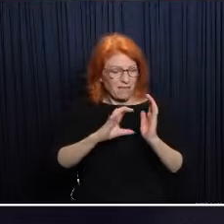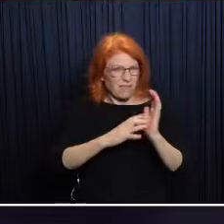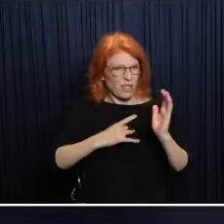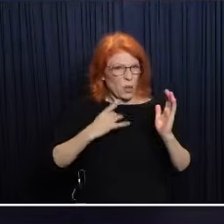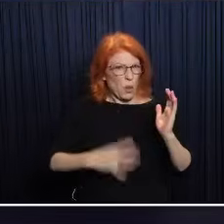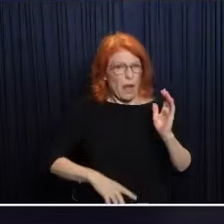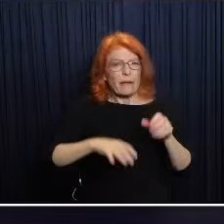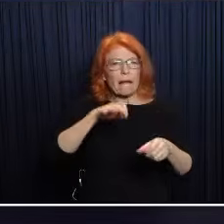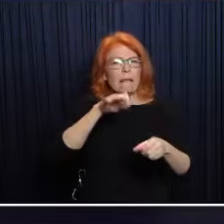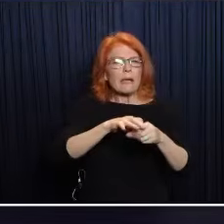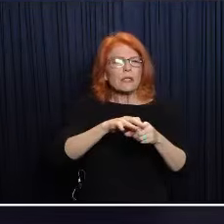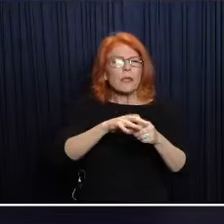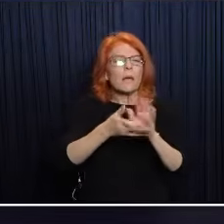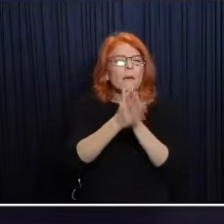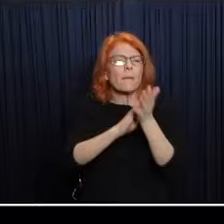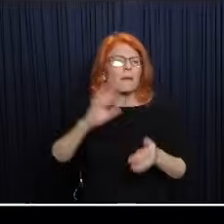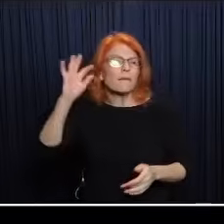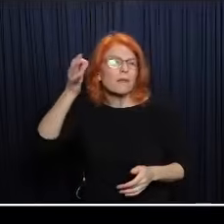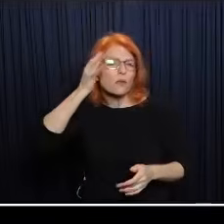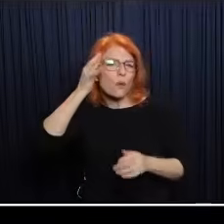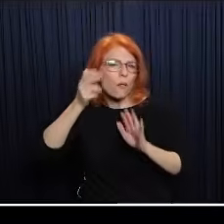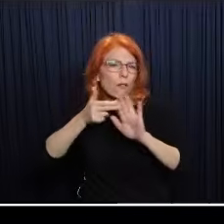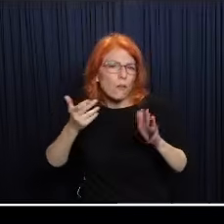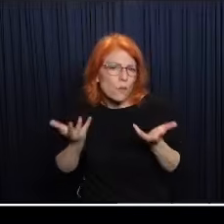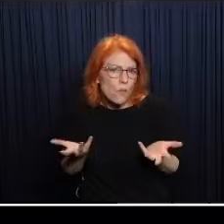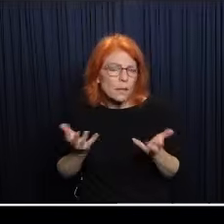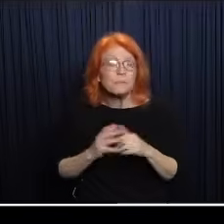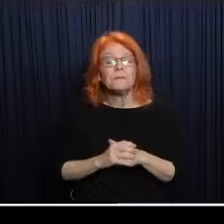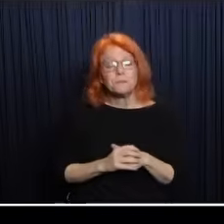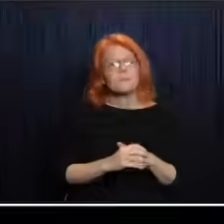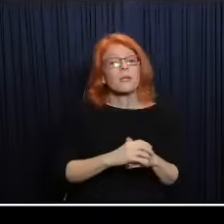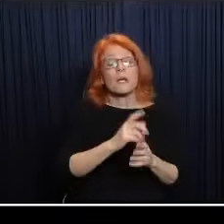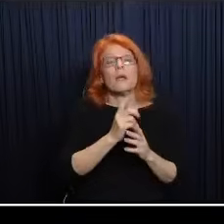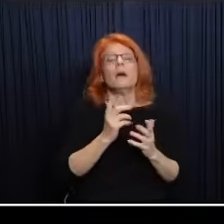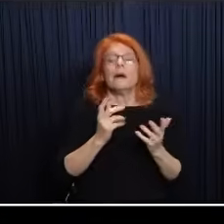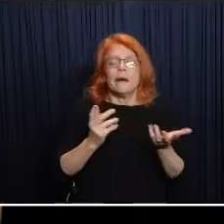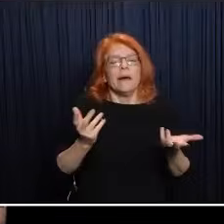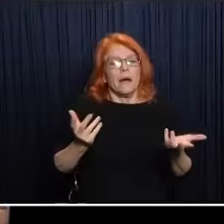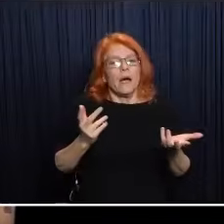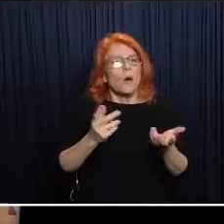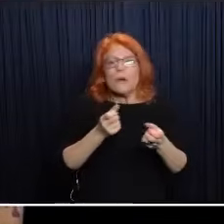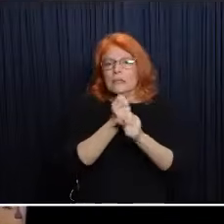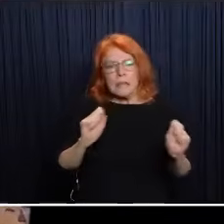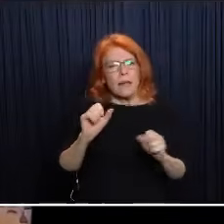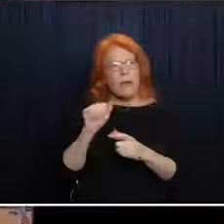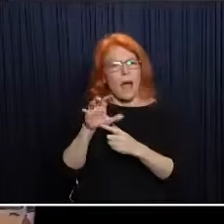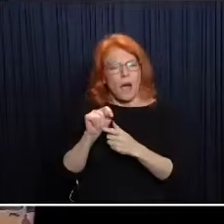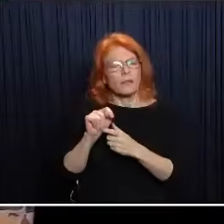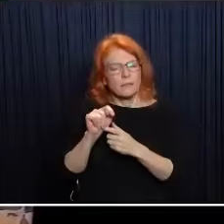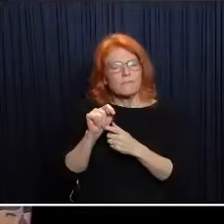PROVISIONS OTHERS WILL DESCRIBE THEMSELVES AS CONSERVATIVES WHO DON'T LIKE ELECTIONS BEING FEDERALIZED.